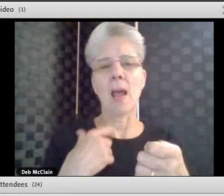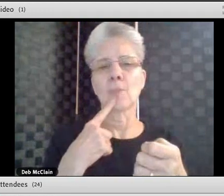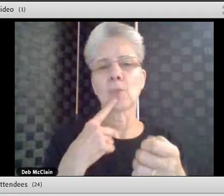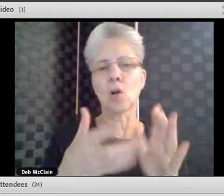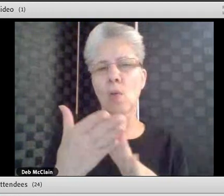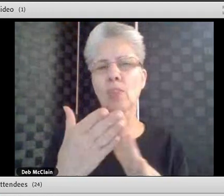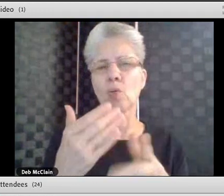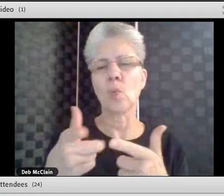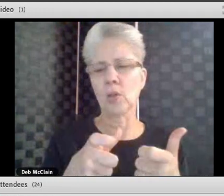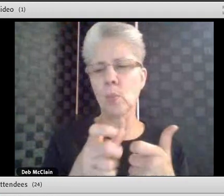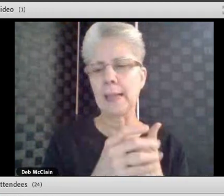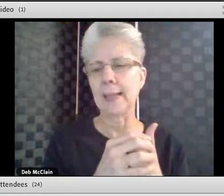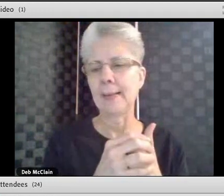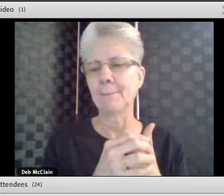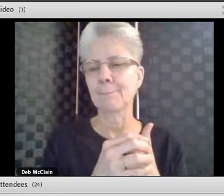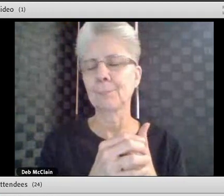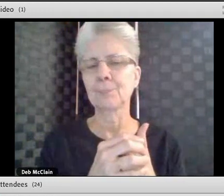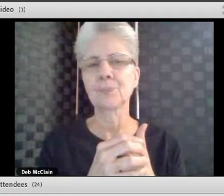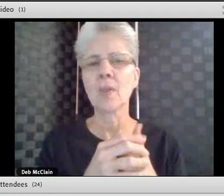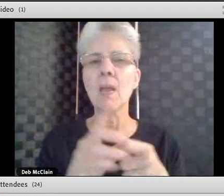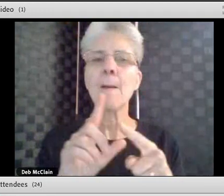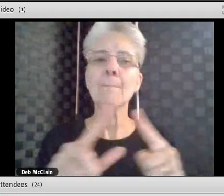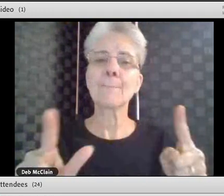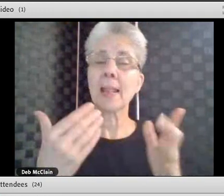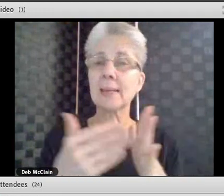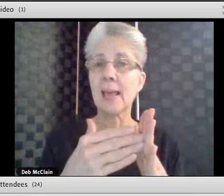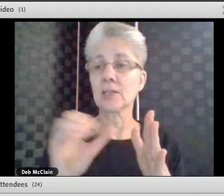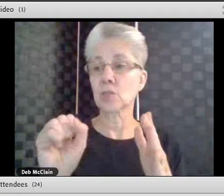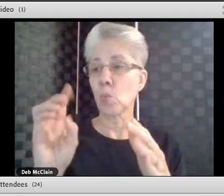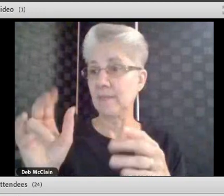Equipment, so I'm going to run through the equipment quickly,